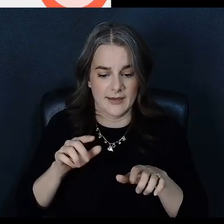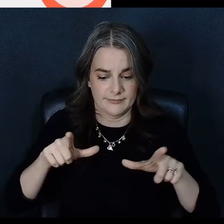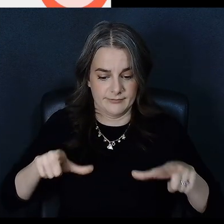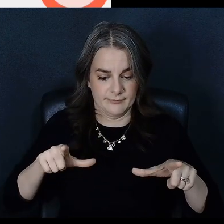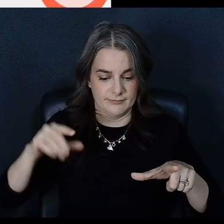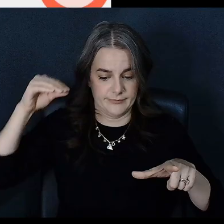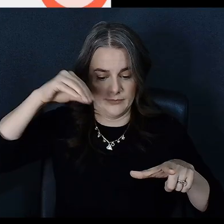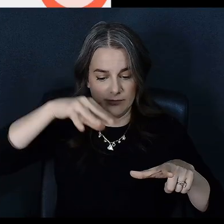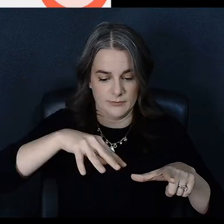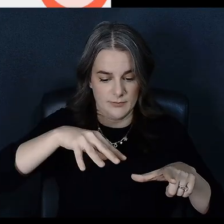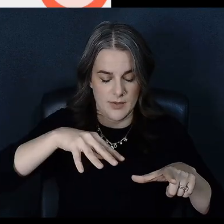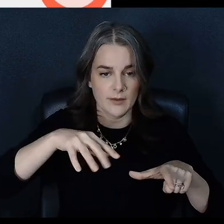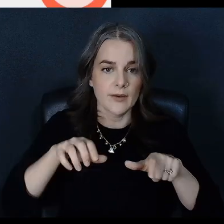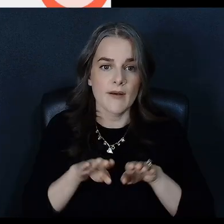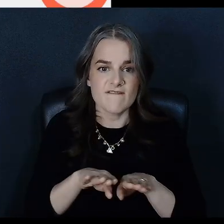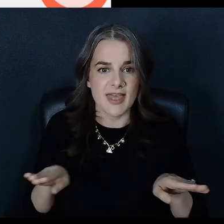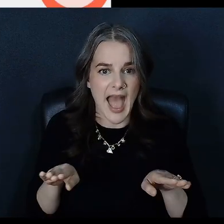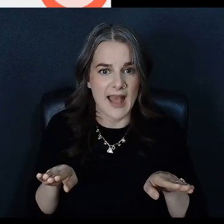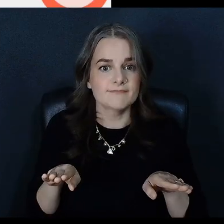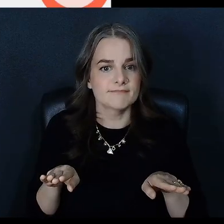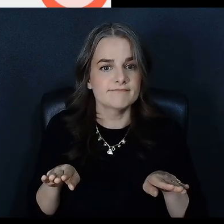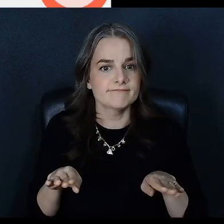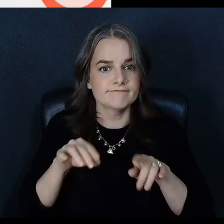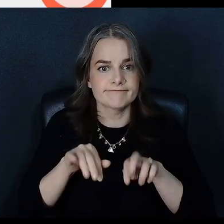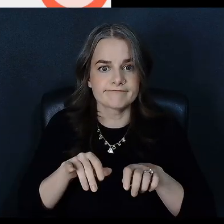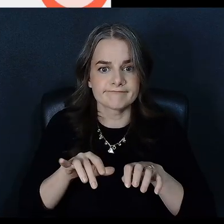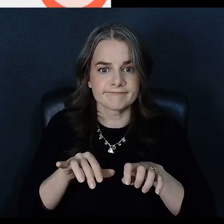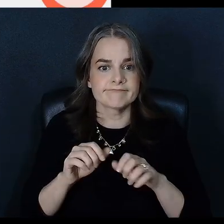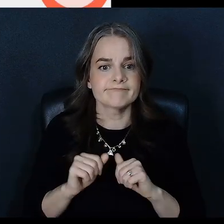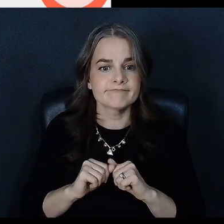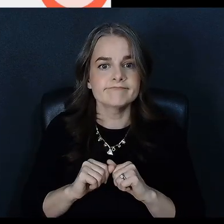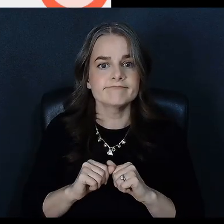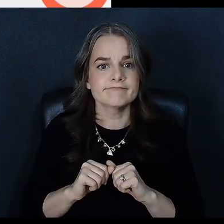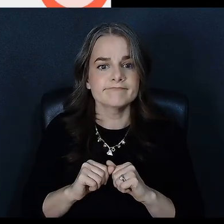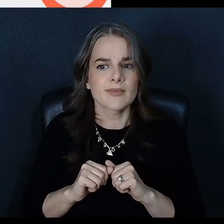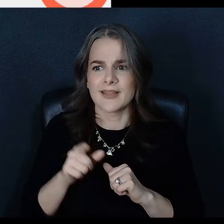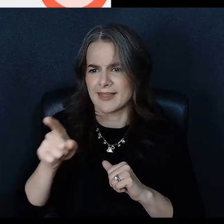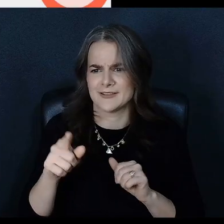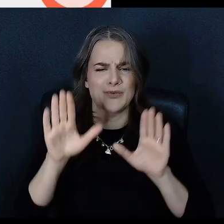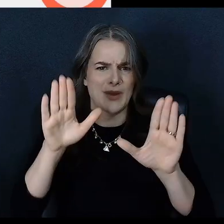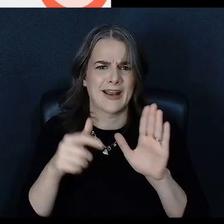for that keyboard. That's a great example. I don't know the name of that one offhand, but that one is linked in the picture.